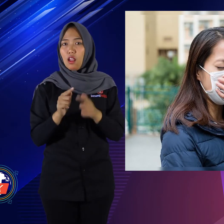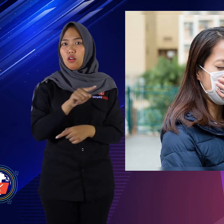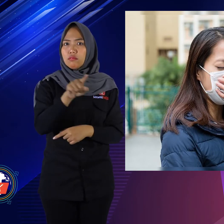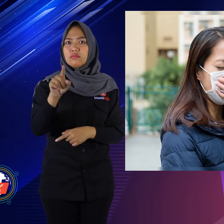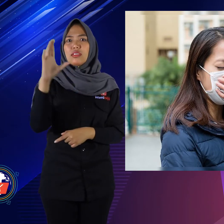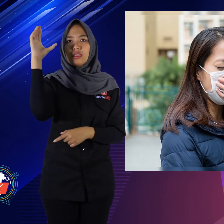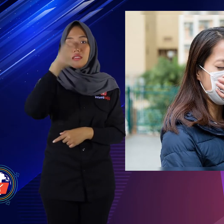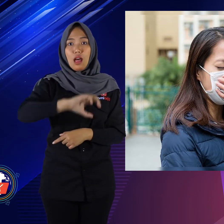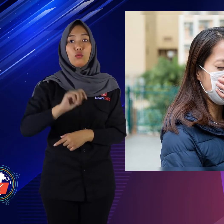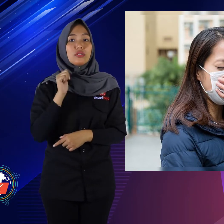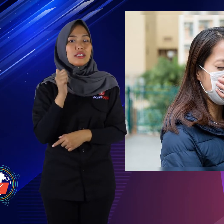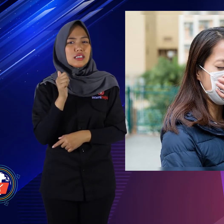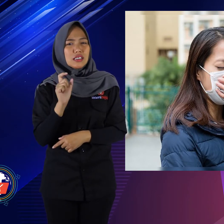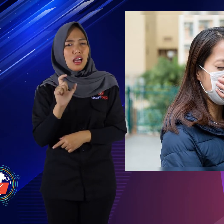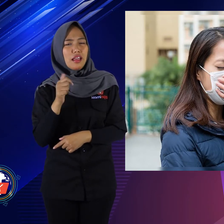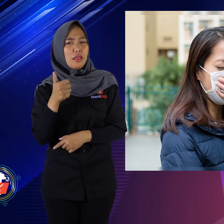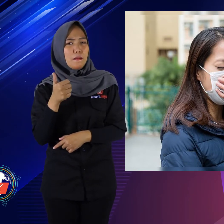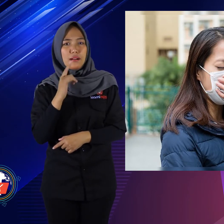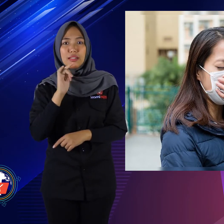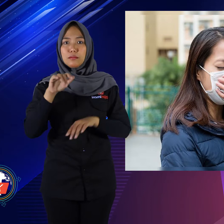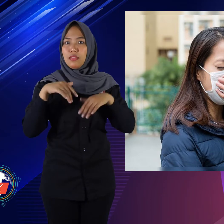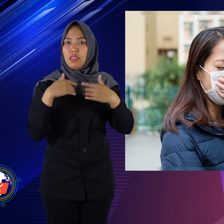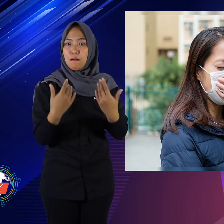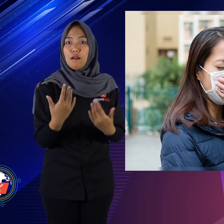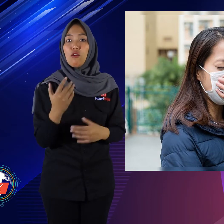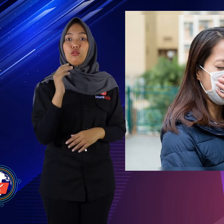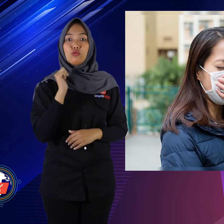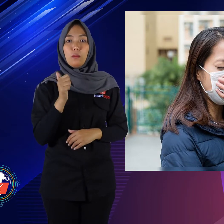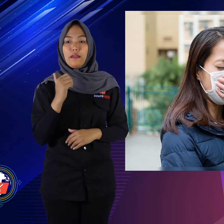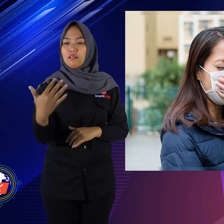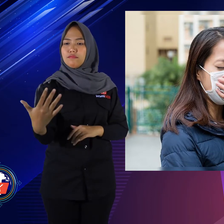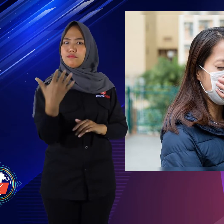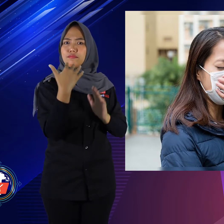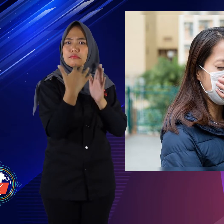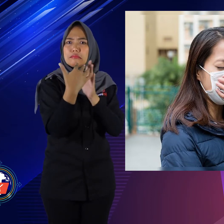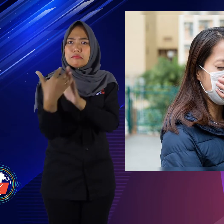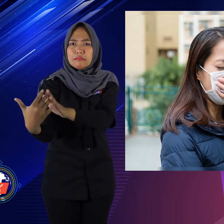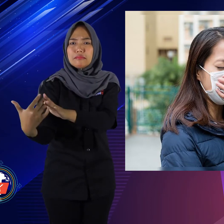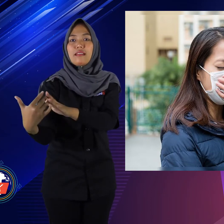if you follow the following methods are confirmed can prevent contracting from this coronavirus.